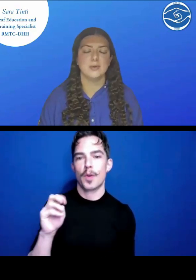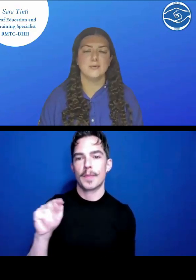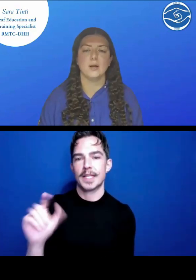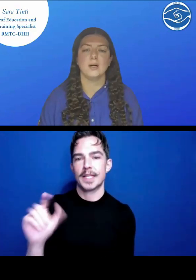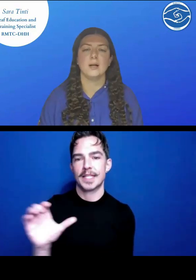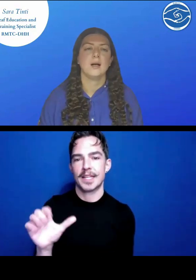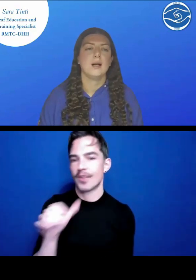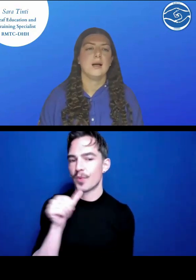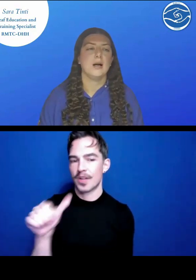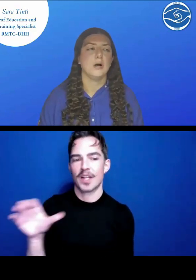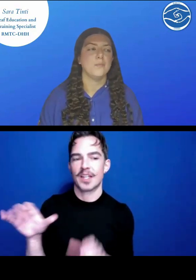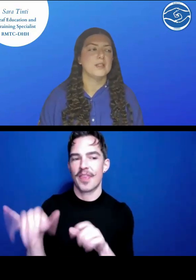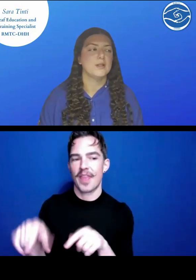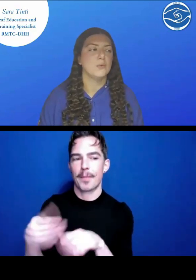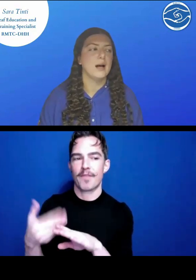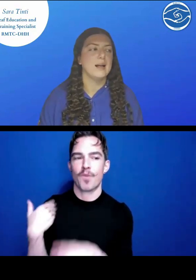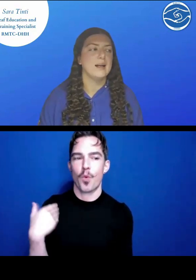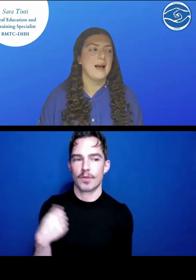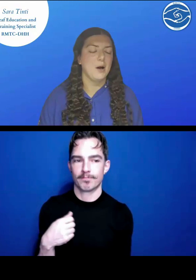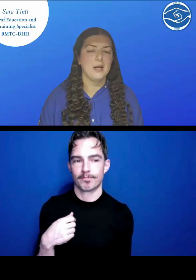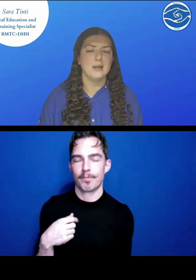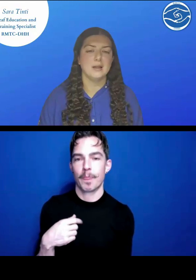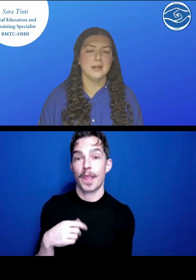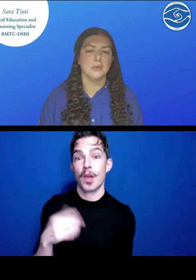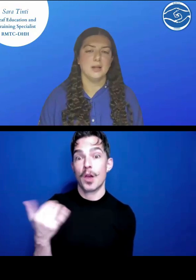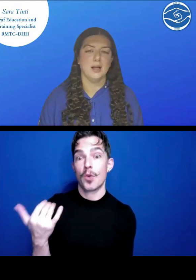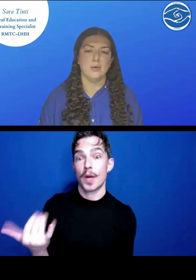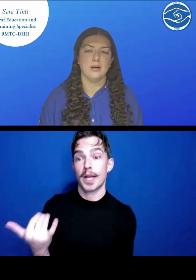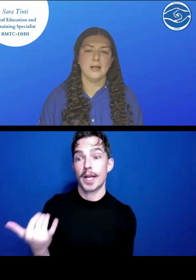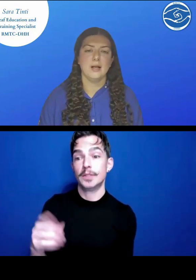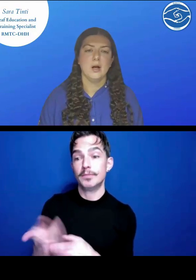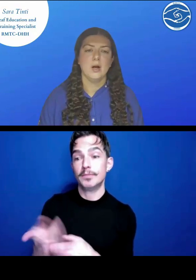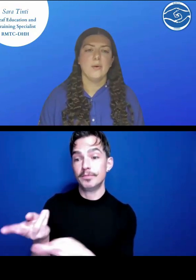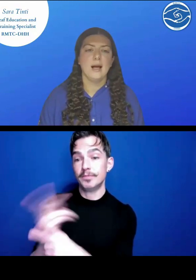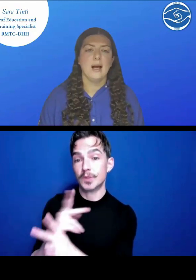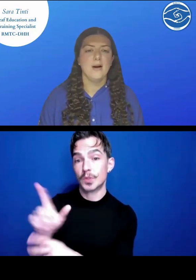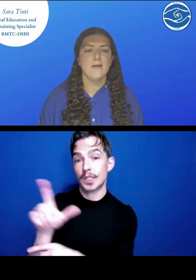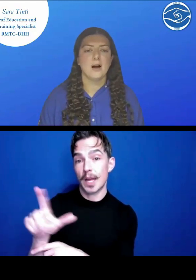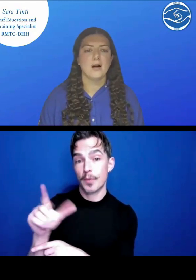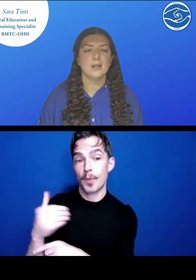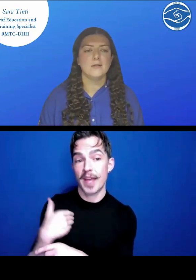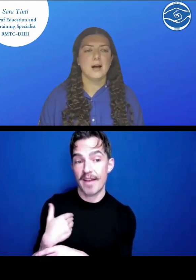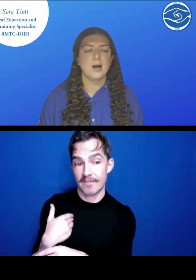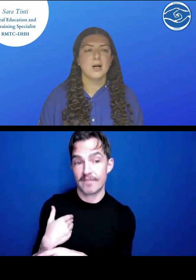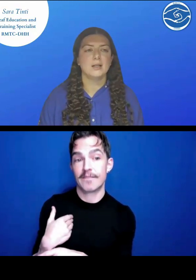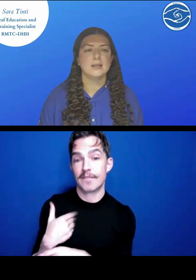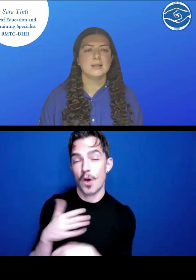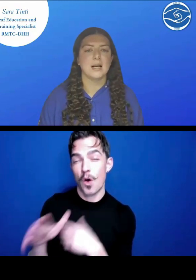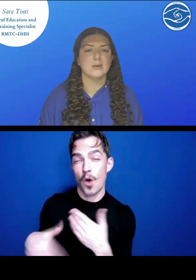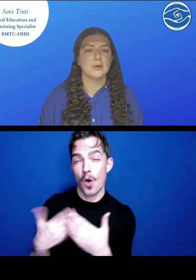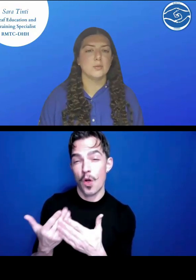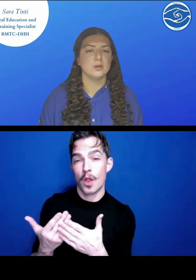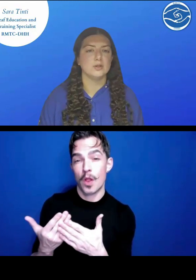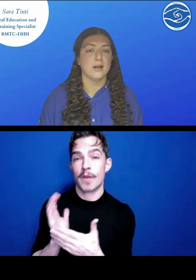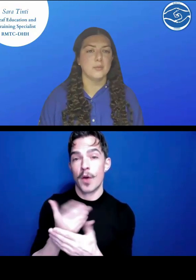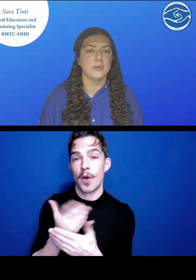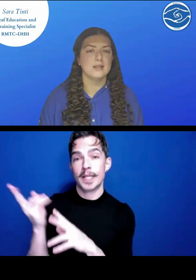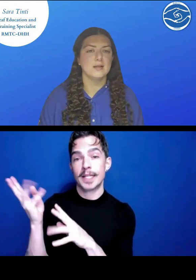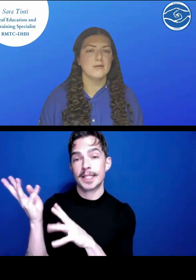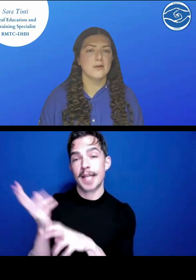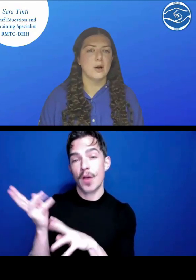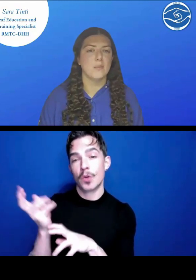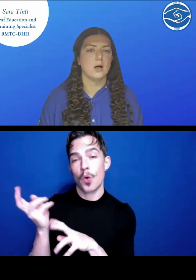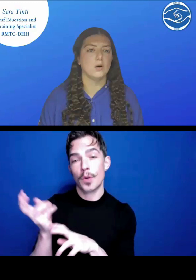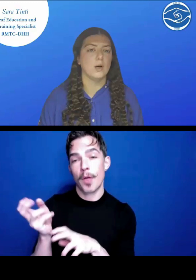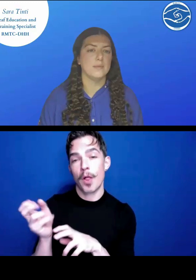this before. So right now in the loan library we have all of our downloadable documents from our